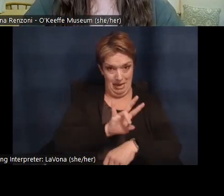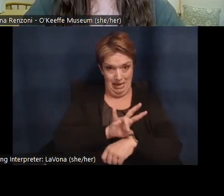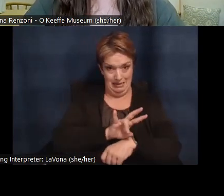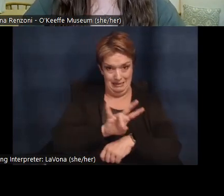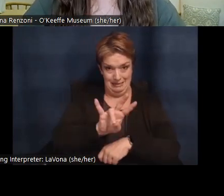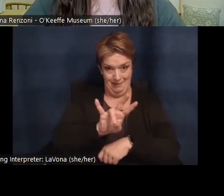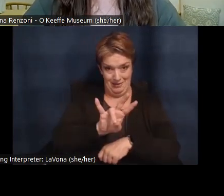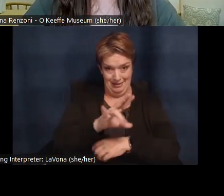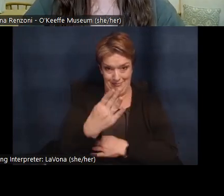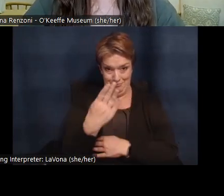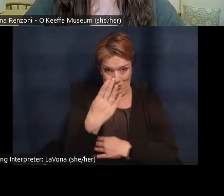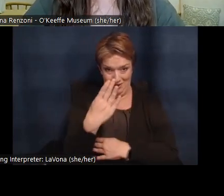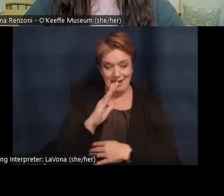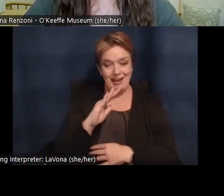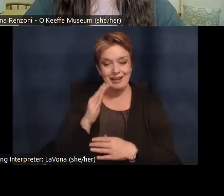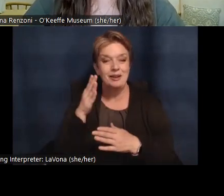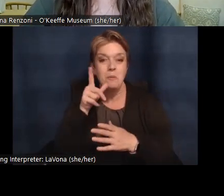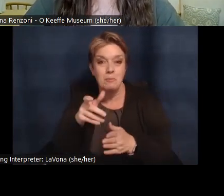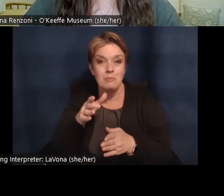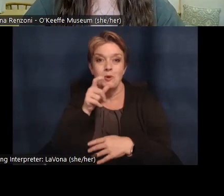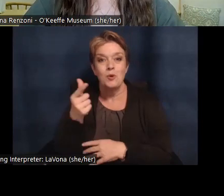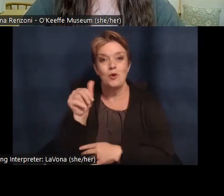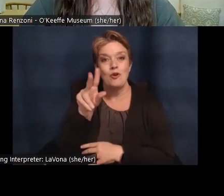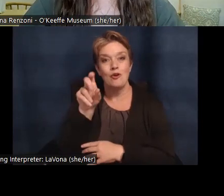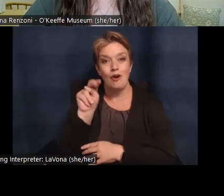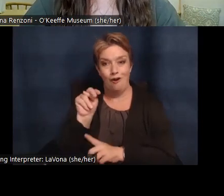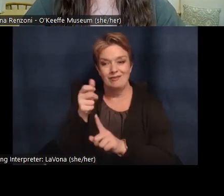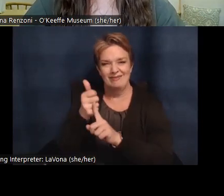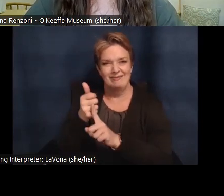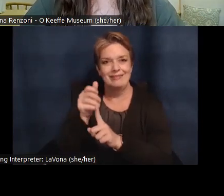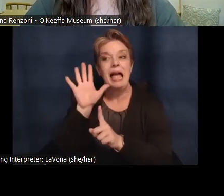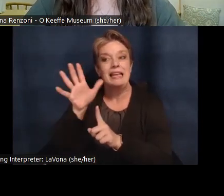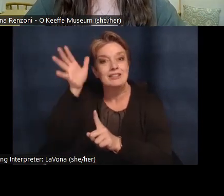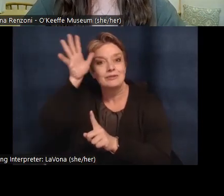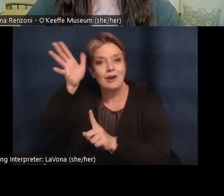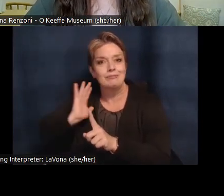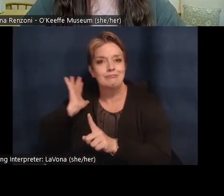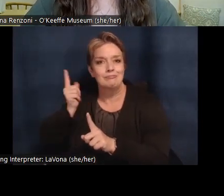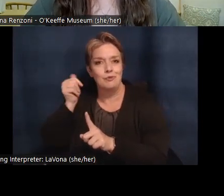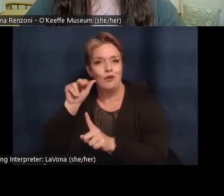goes up to the mountains, turns a valve to release water from an underground aquifer,